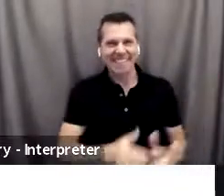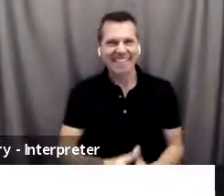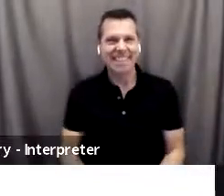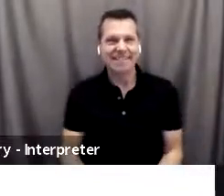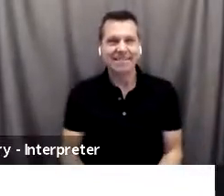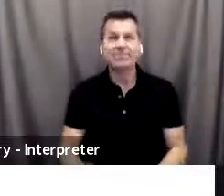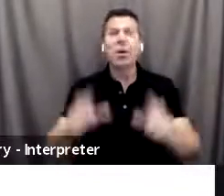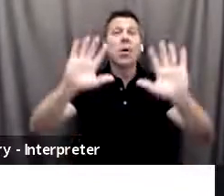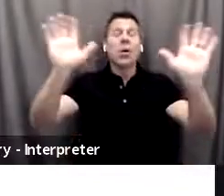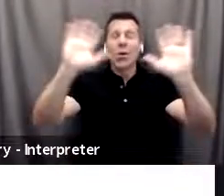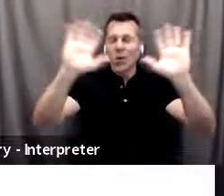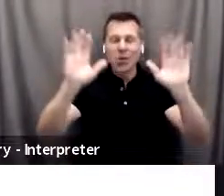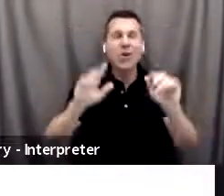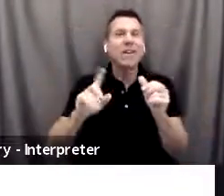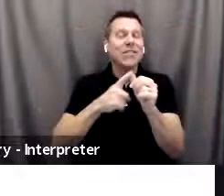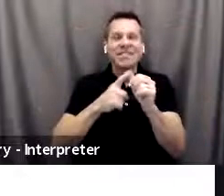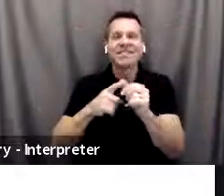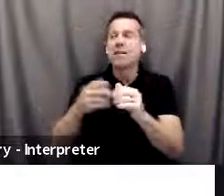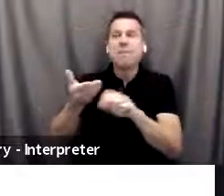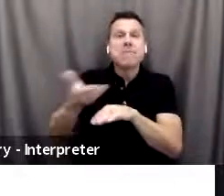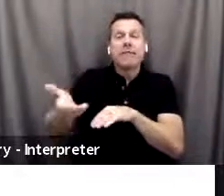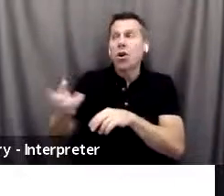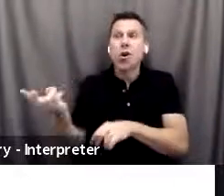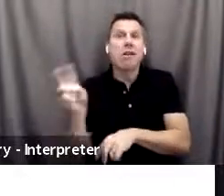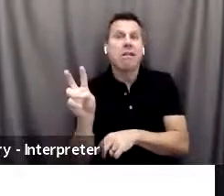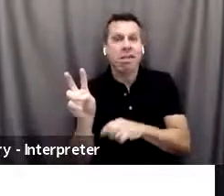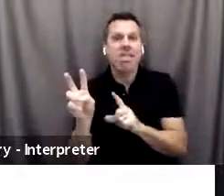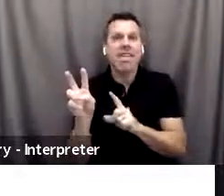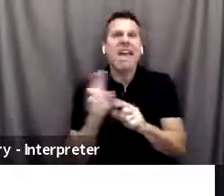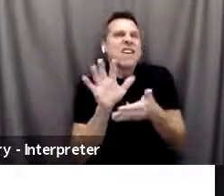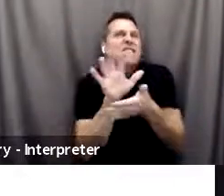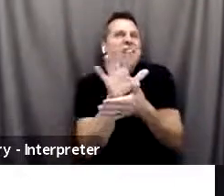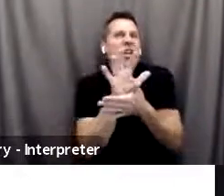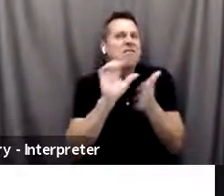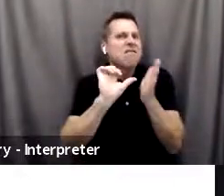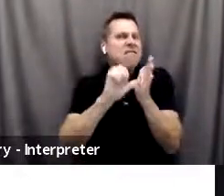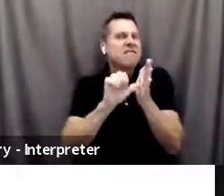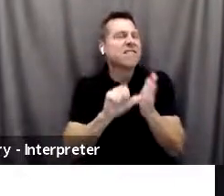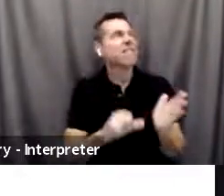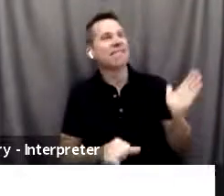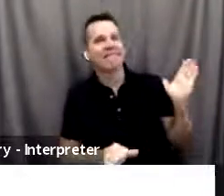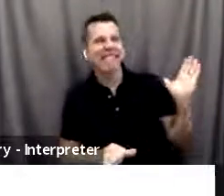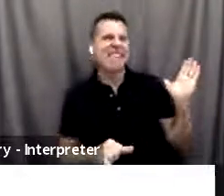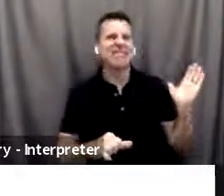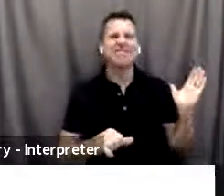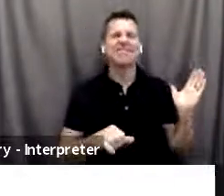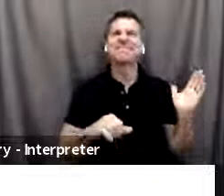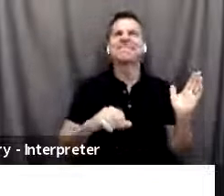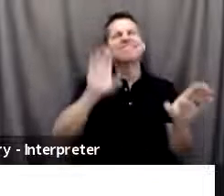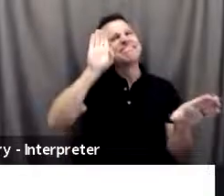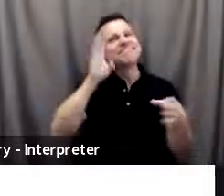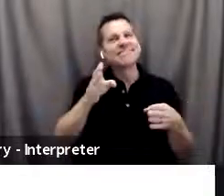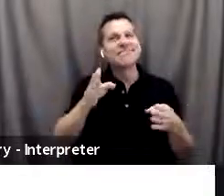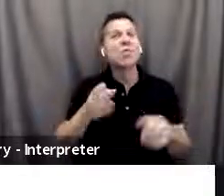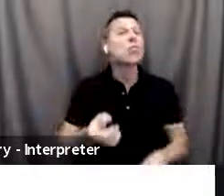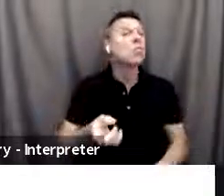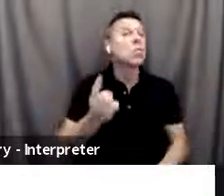actually, before I introduce them, we have a video to kind of highlight a little bit of what, what of one of our many dream students